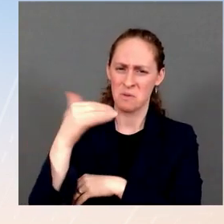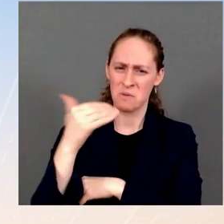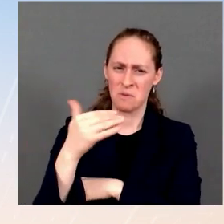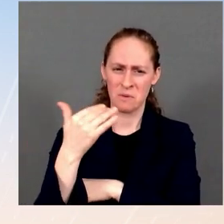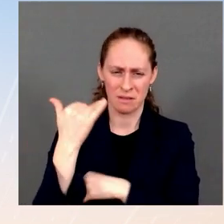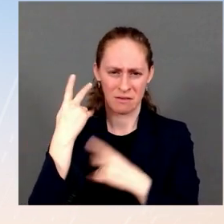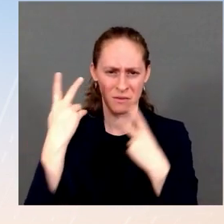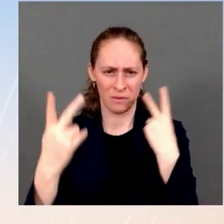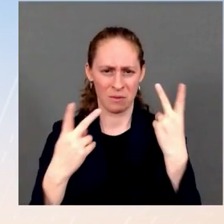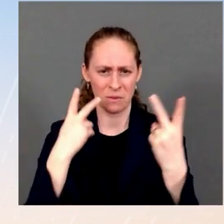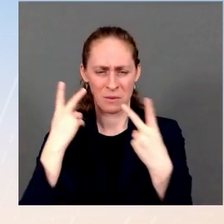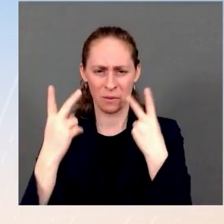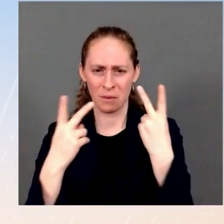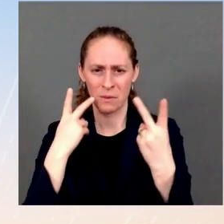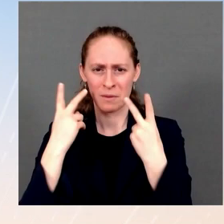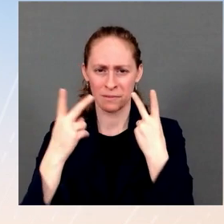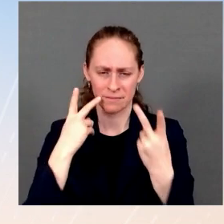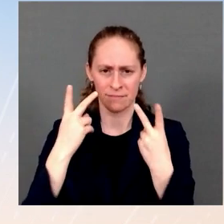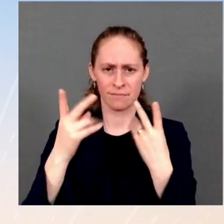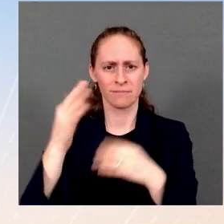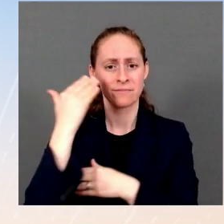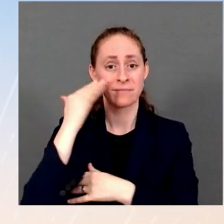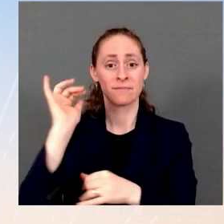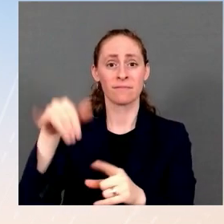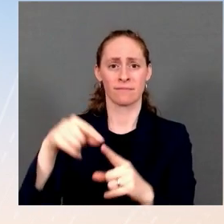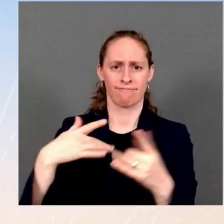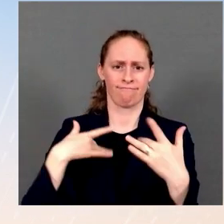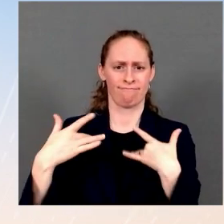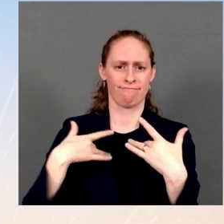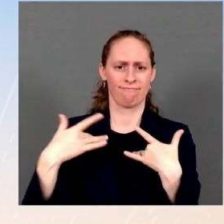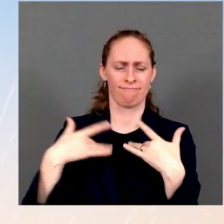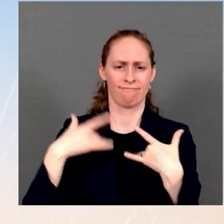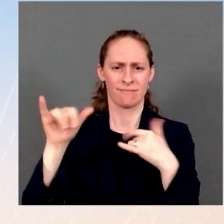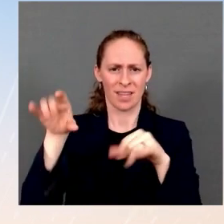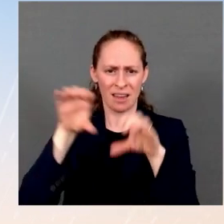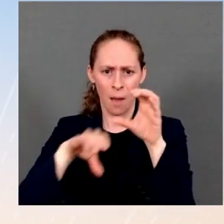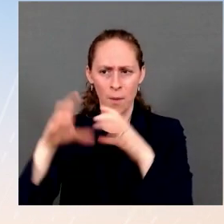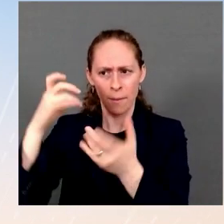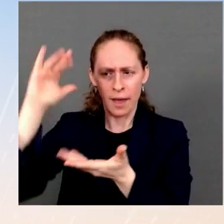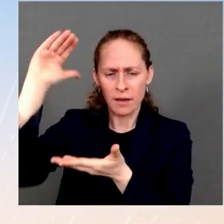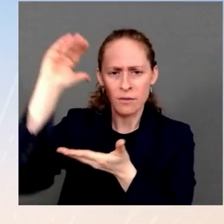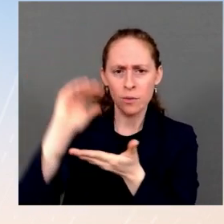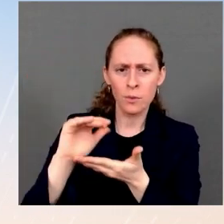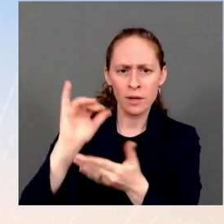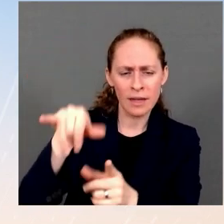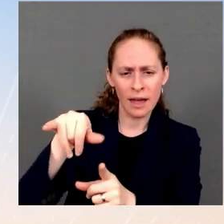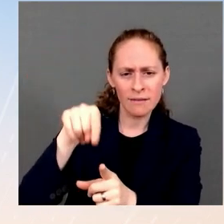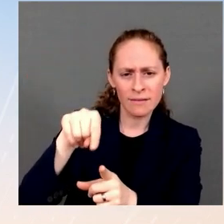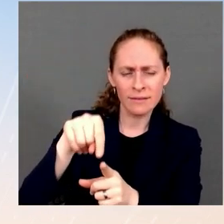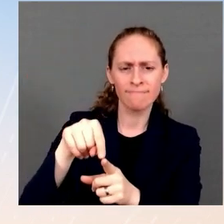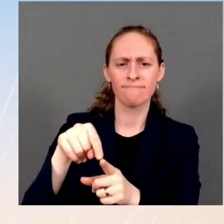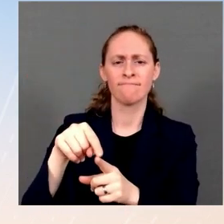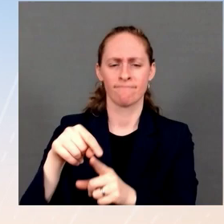over 100 countries from around the world to take on the same challenge; making sure we're shifting quickly to an electric vehicle future.